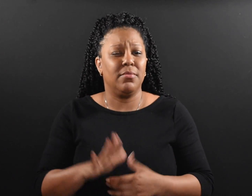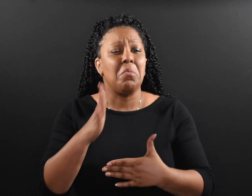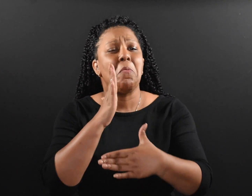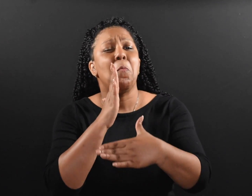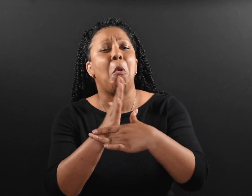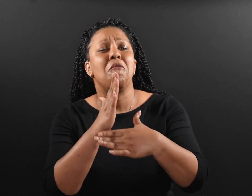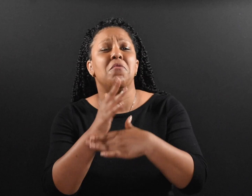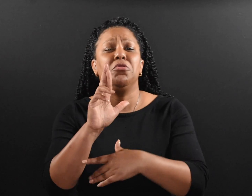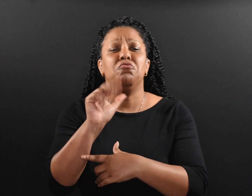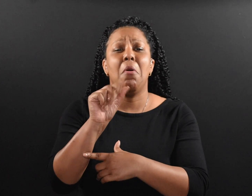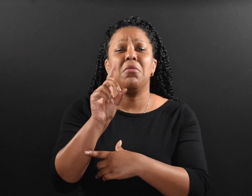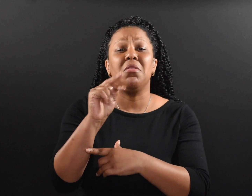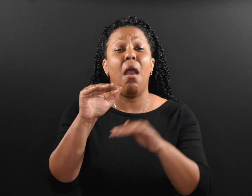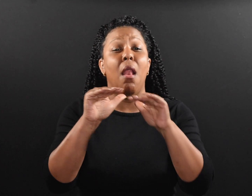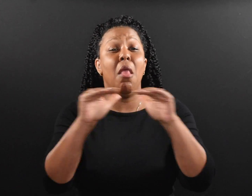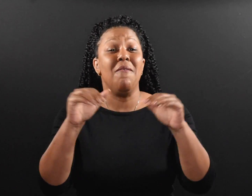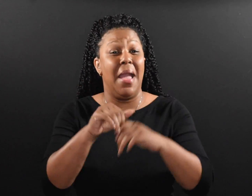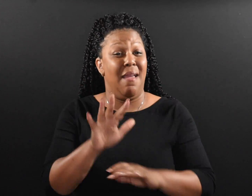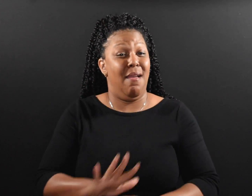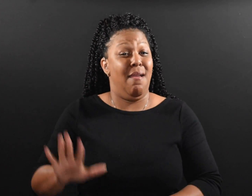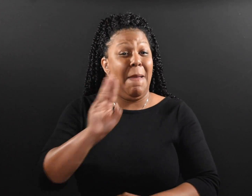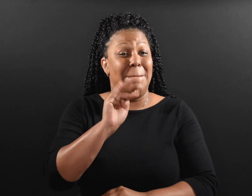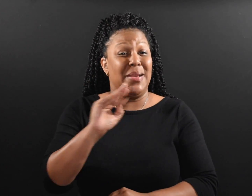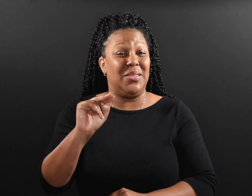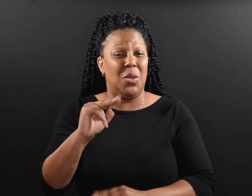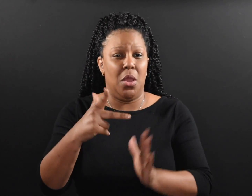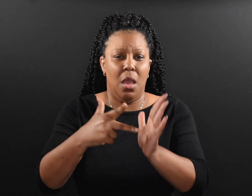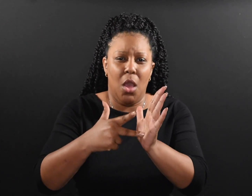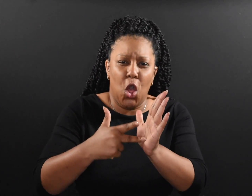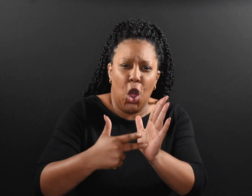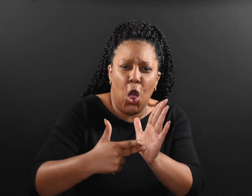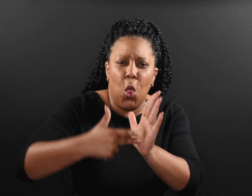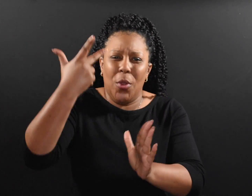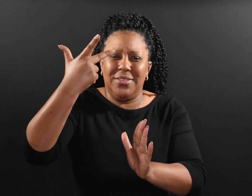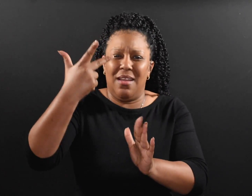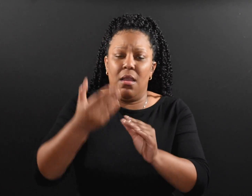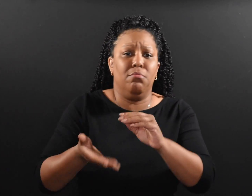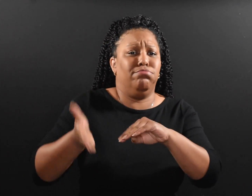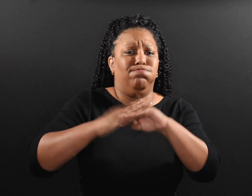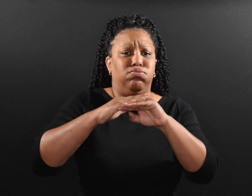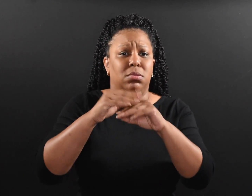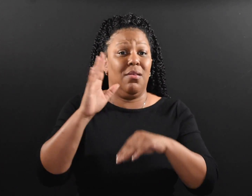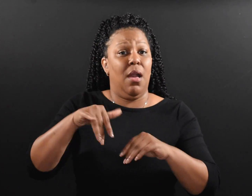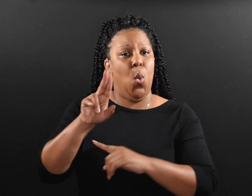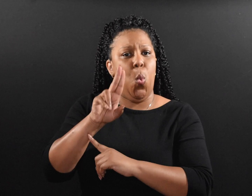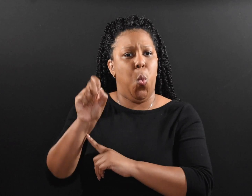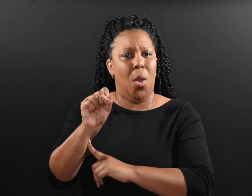The average radon level in Minnesota is more than three times higher than the U.S. radon level.